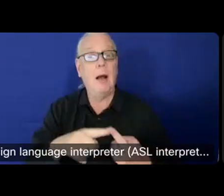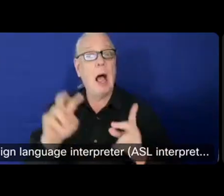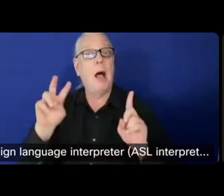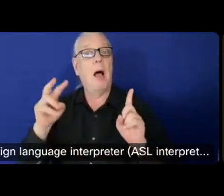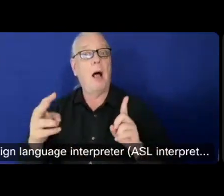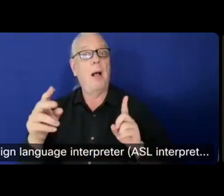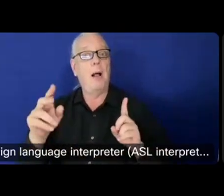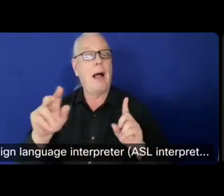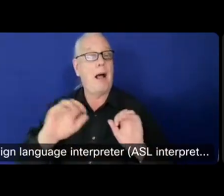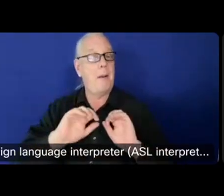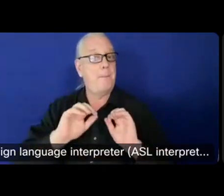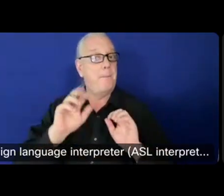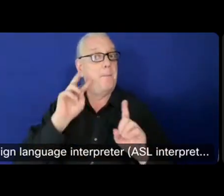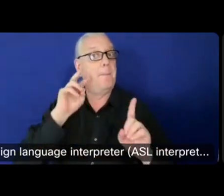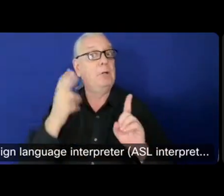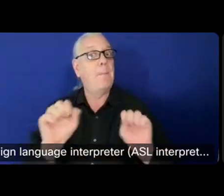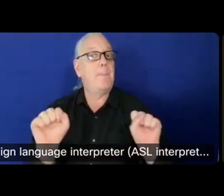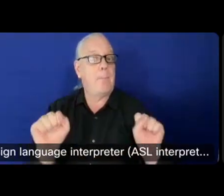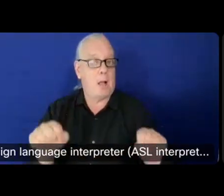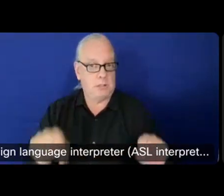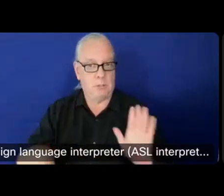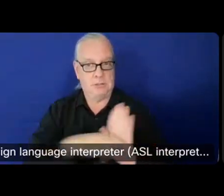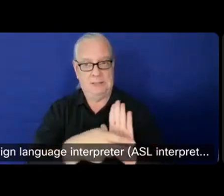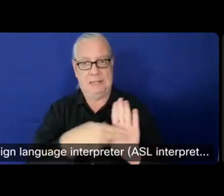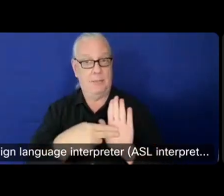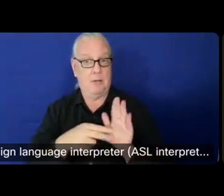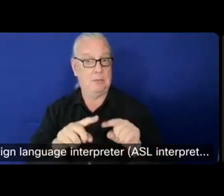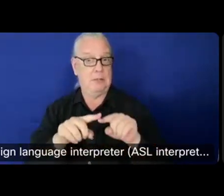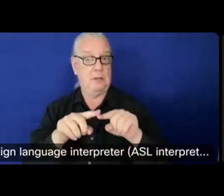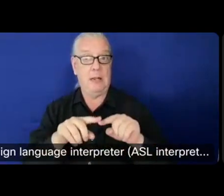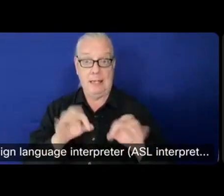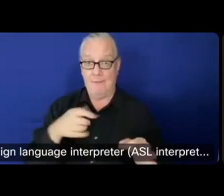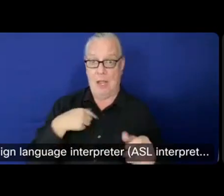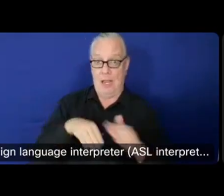treat us walking into certain situations. HIV stigma